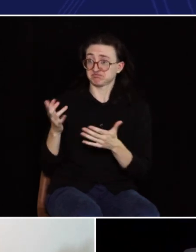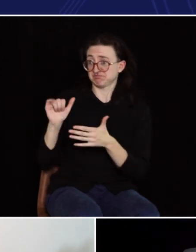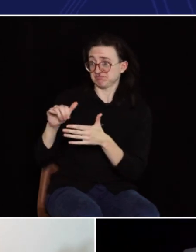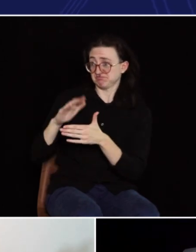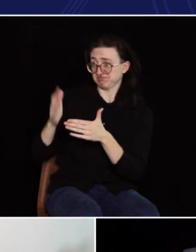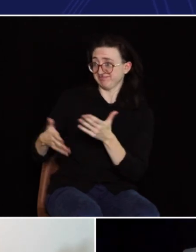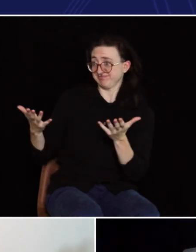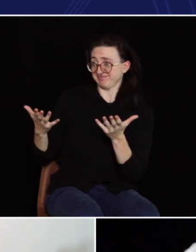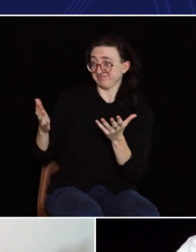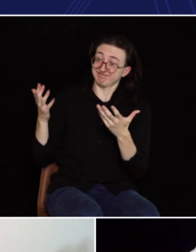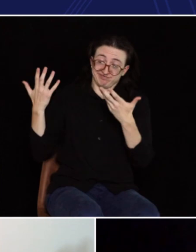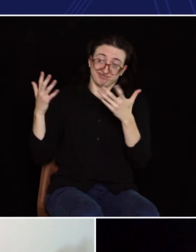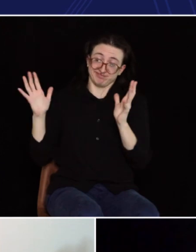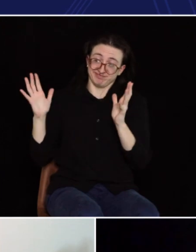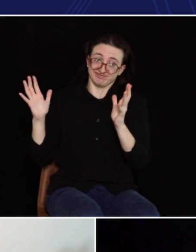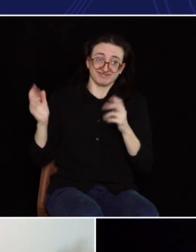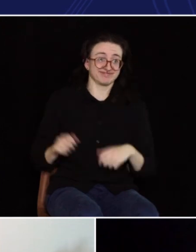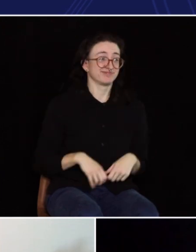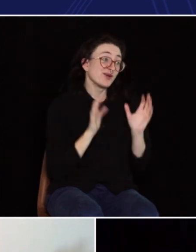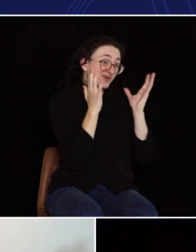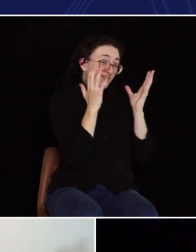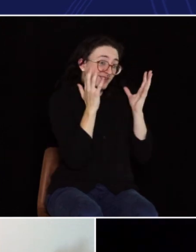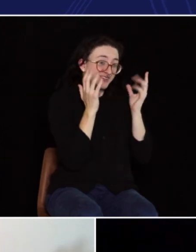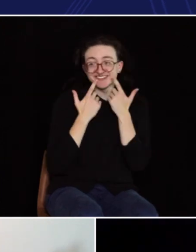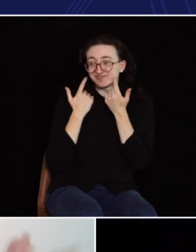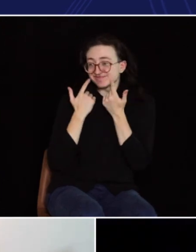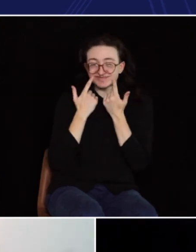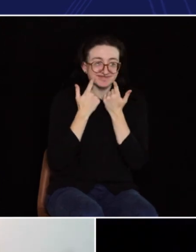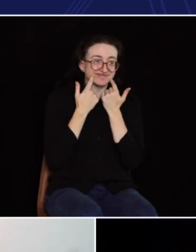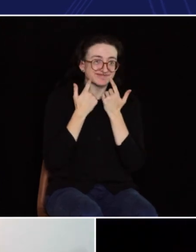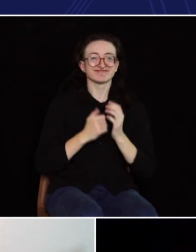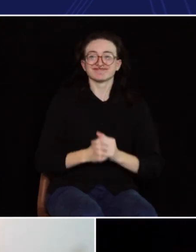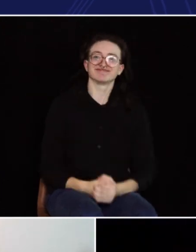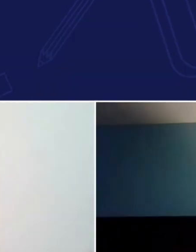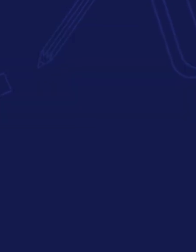[ZAIN:] I guess that concludes it. That's a wrap! [DR. CHIANG:] Woo! [BOTH LAUGH]